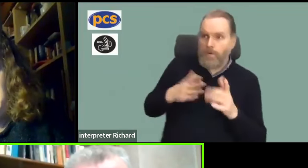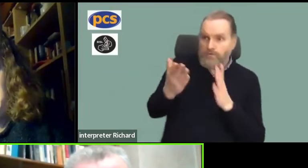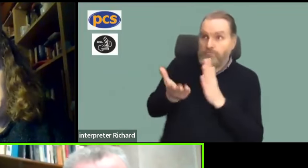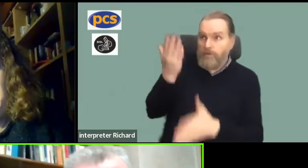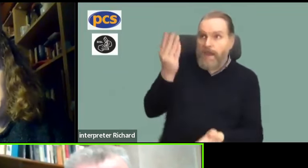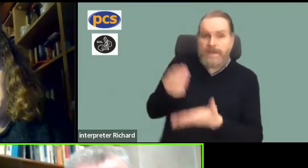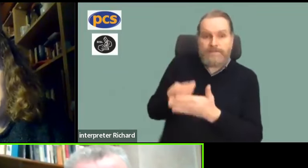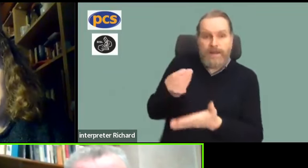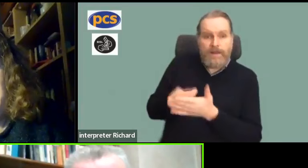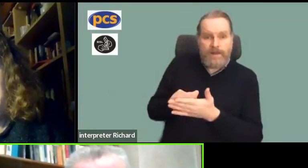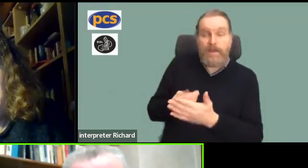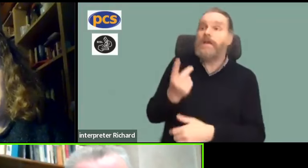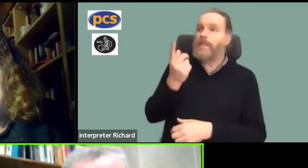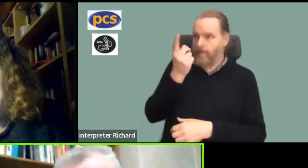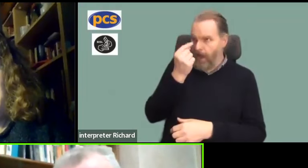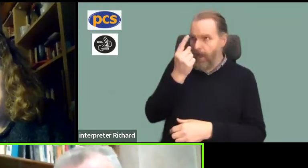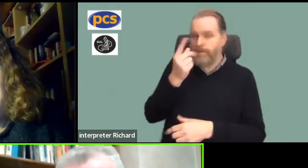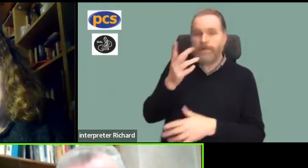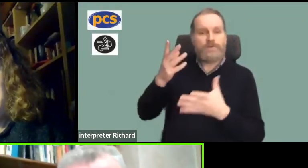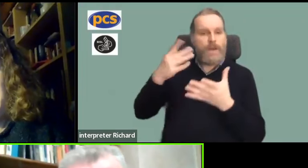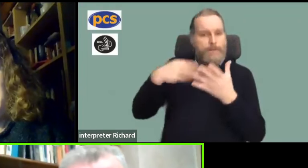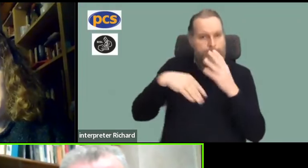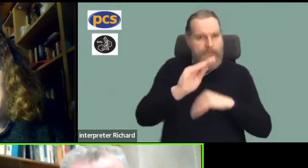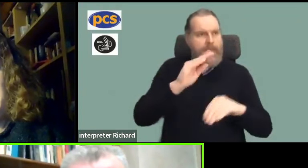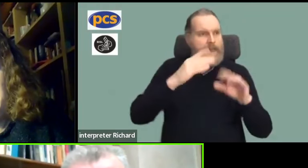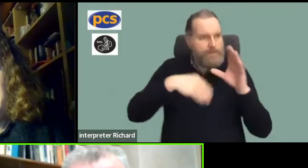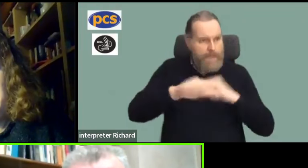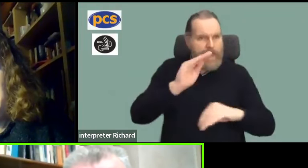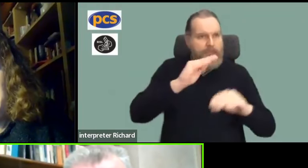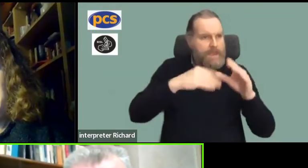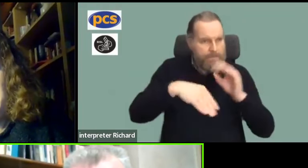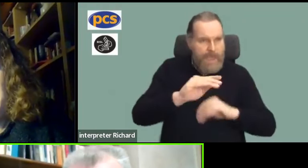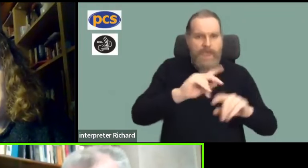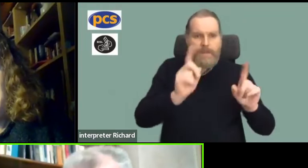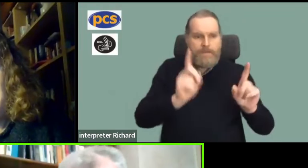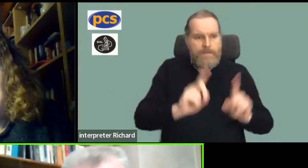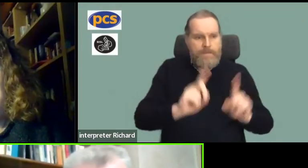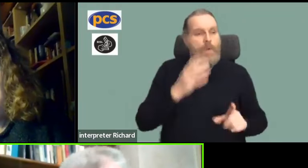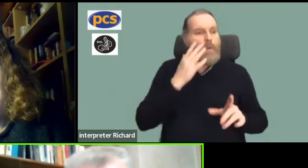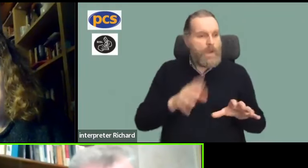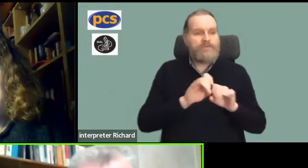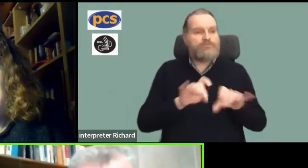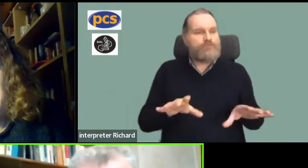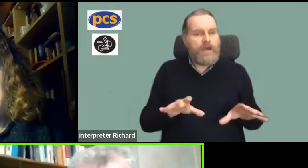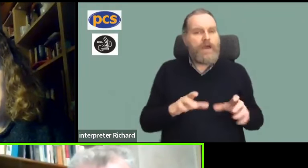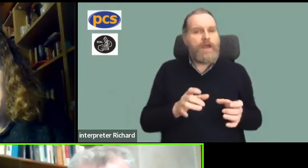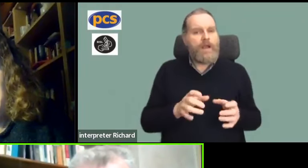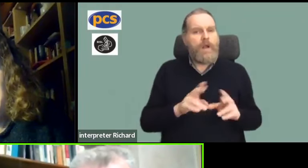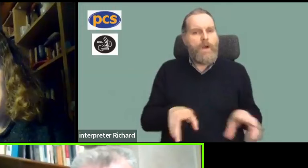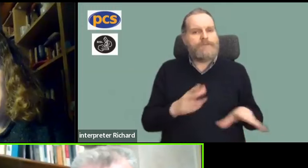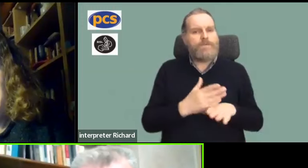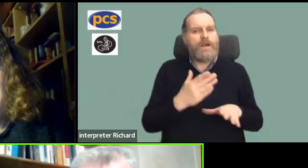, we we want to raise money precisely so that we money precisely so that we can pay and sustain more action over the 6 n over the 6 month period, and